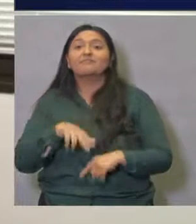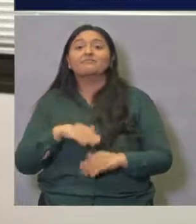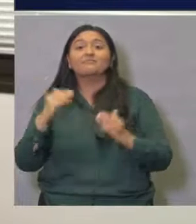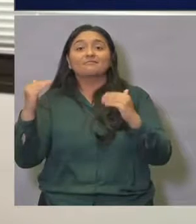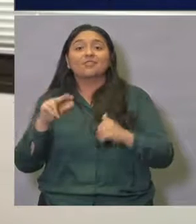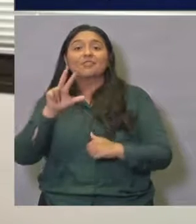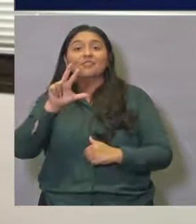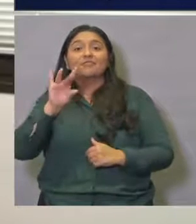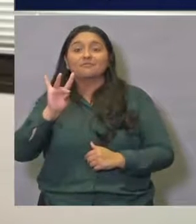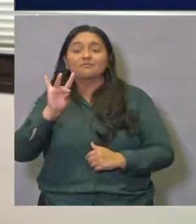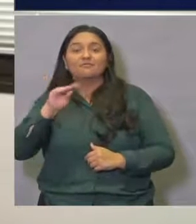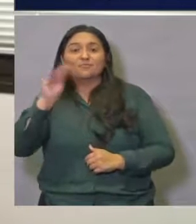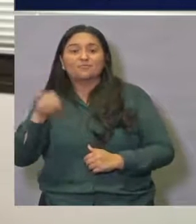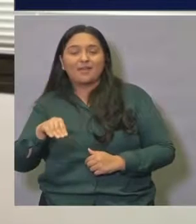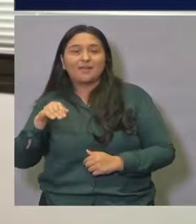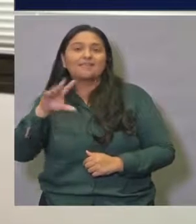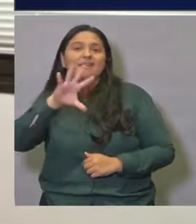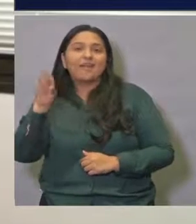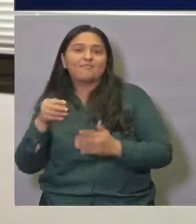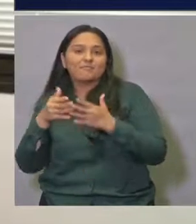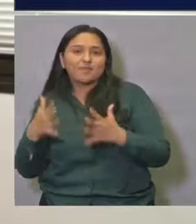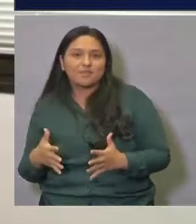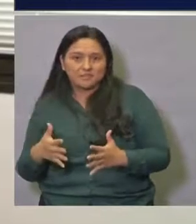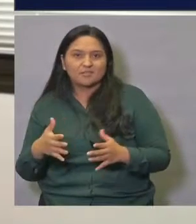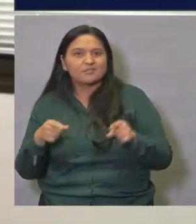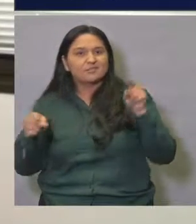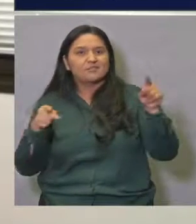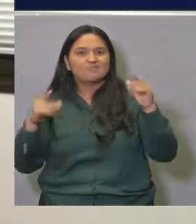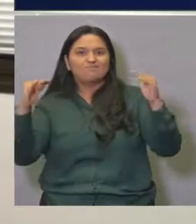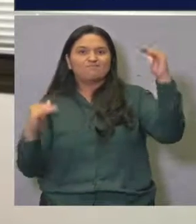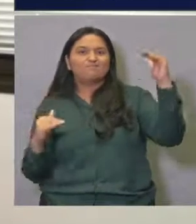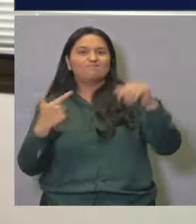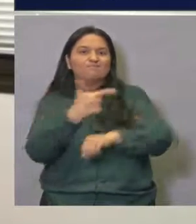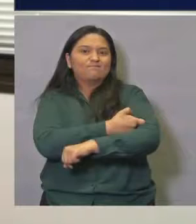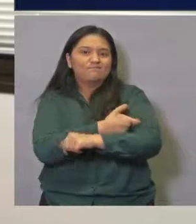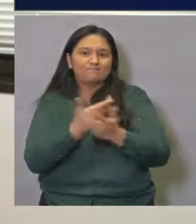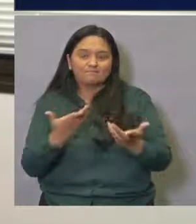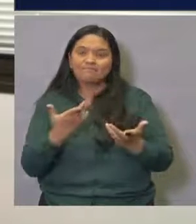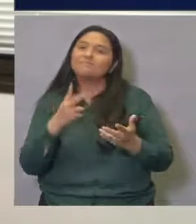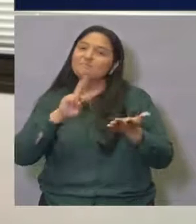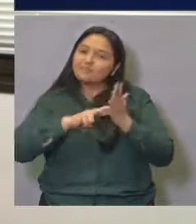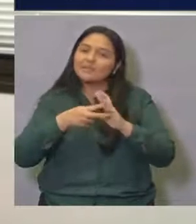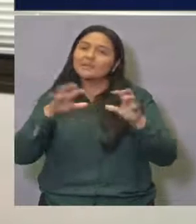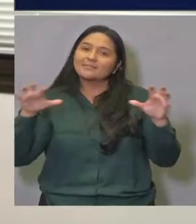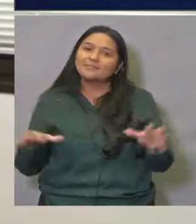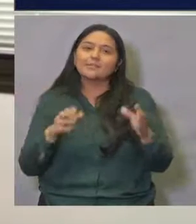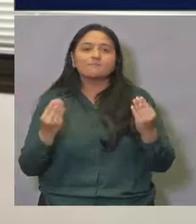EL 56% DE LAS RESIDENTES BLANCOS HABÍAN RECIBIDO AL MENOS UNA DOSIS DE LA VACUNA,